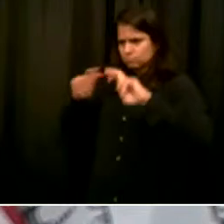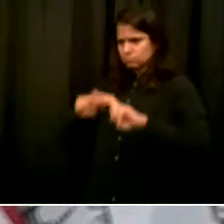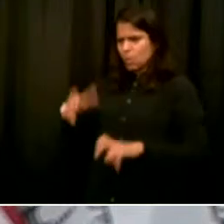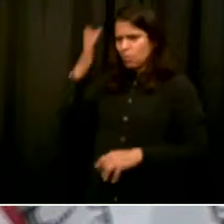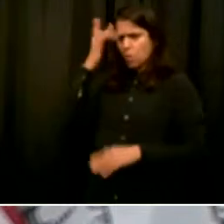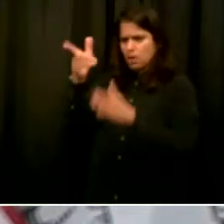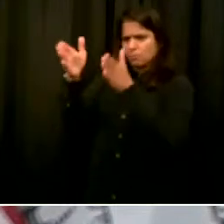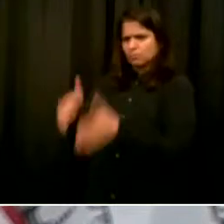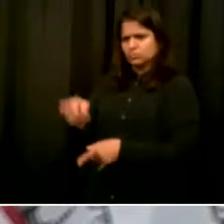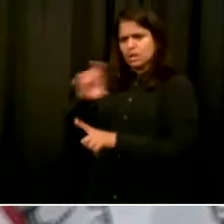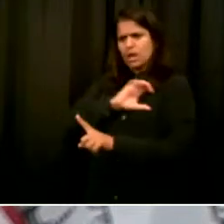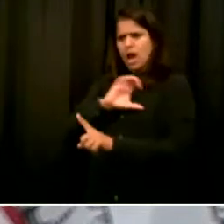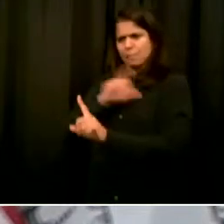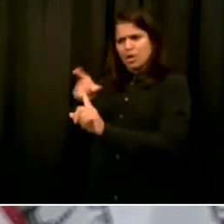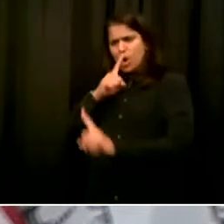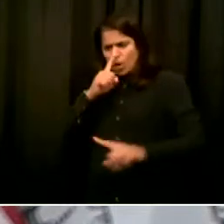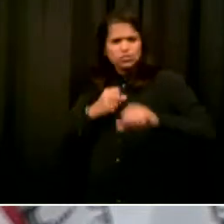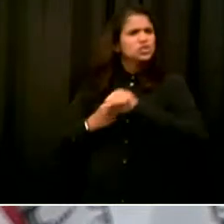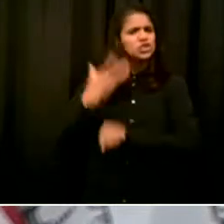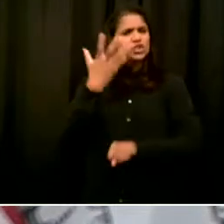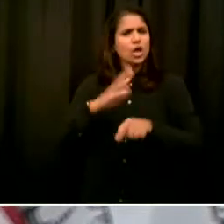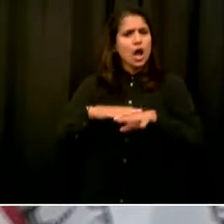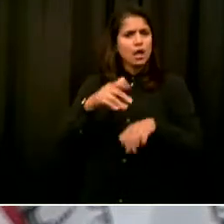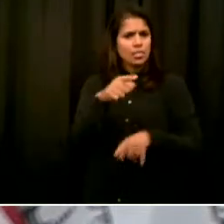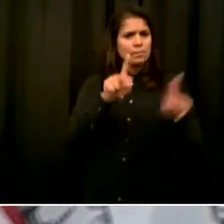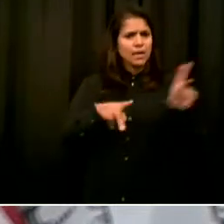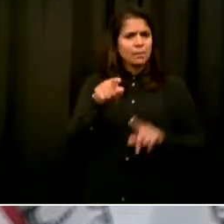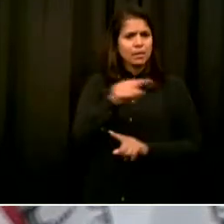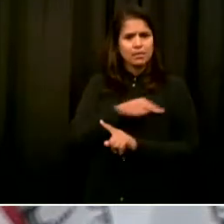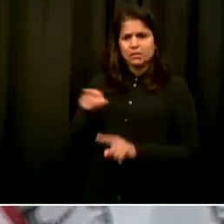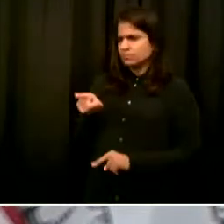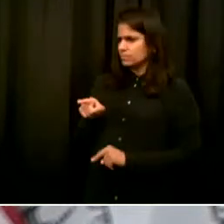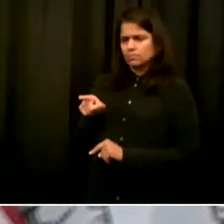THE SITUATION TO SEE IF THEY WERE HANDLED RIGHT. THE BROADER APPROACHES TO RESPECT AND